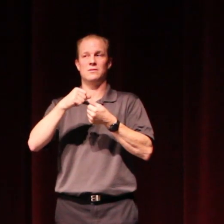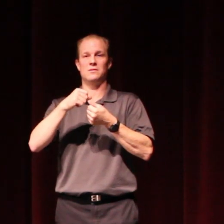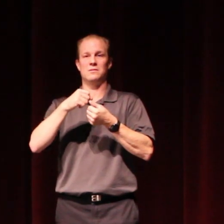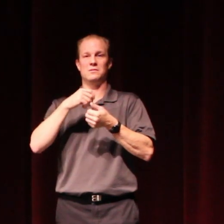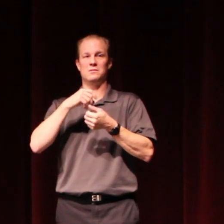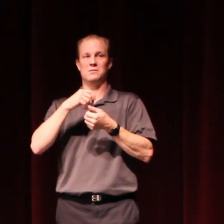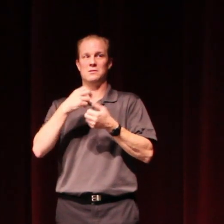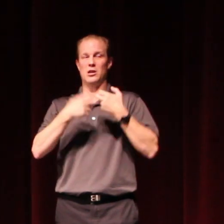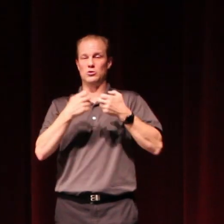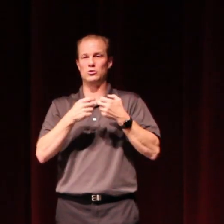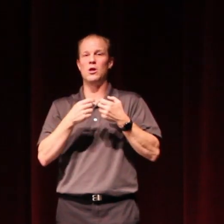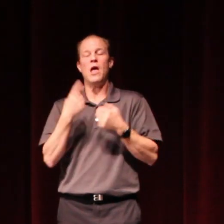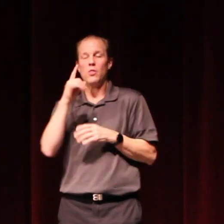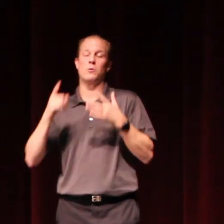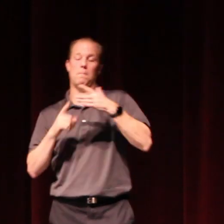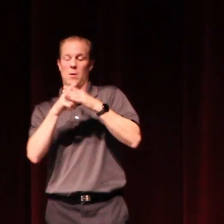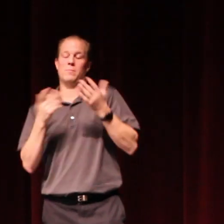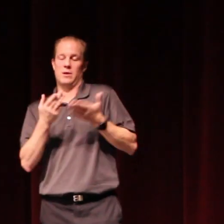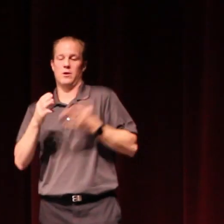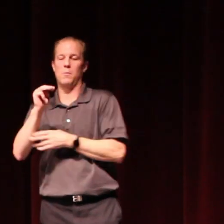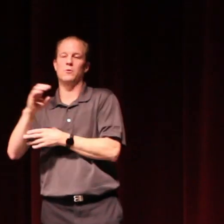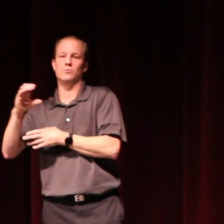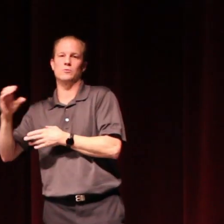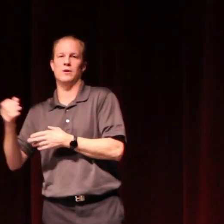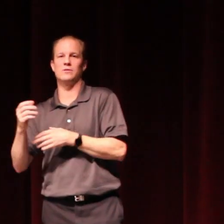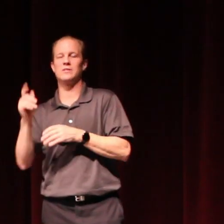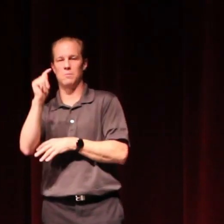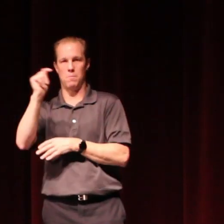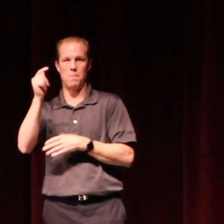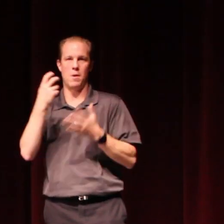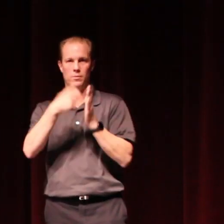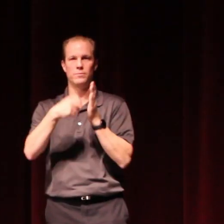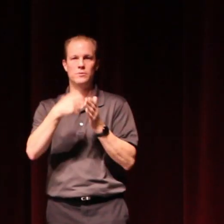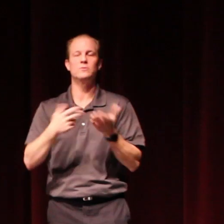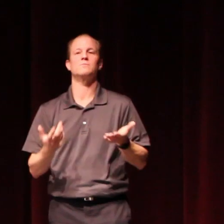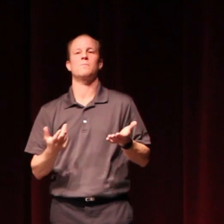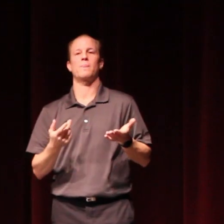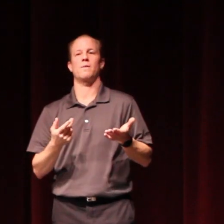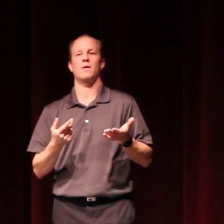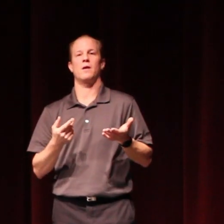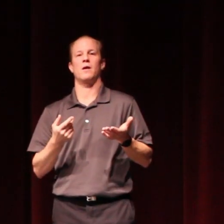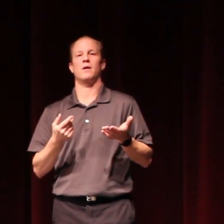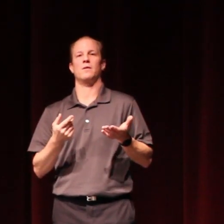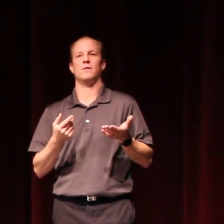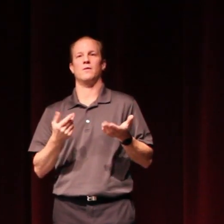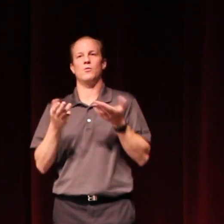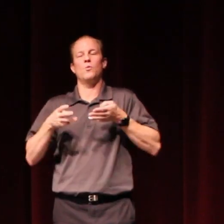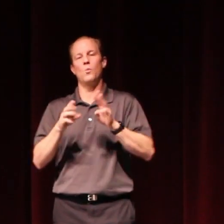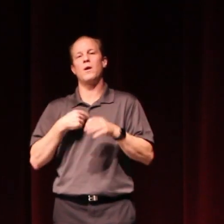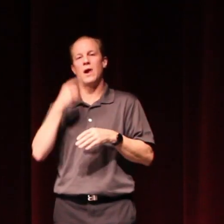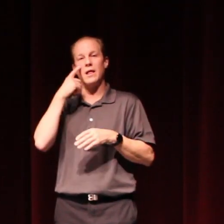the bathroom issue. The the way I think this needs to be resolved is, you know, if I'm lucky enough